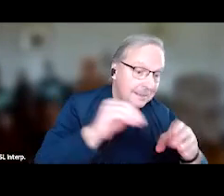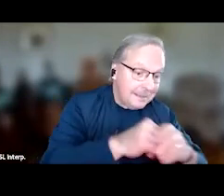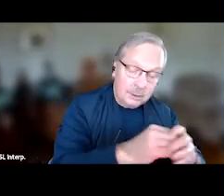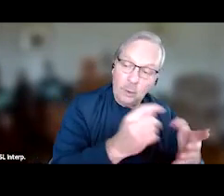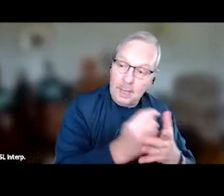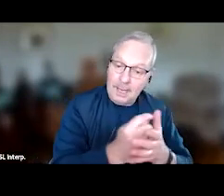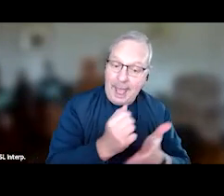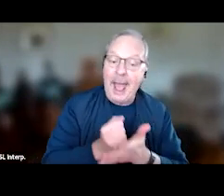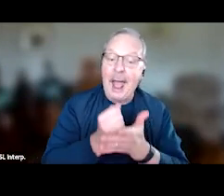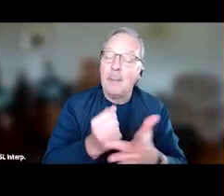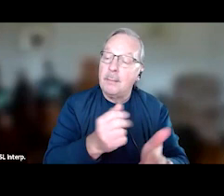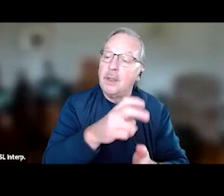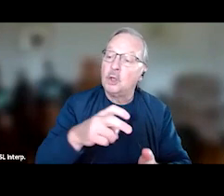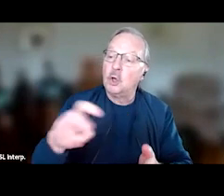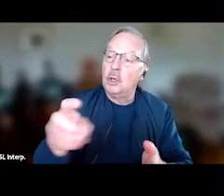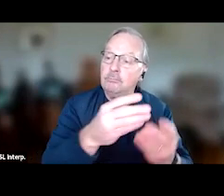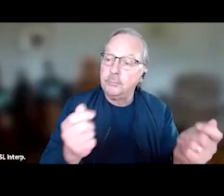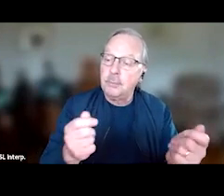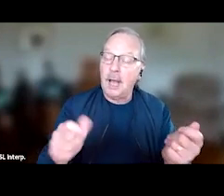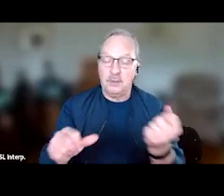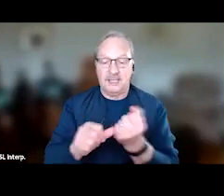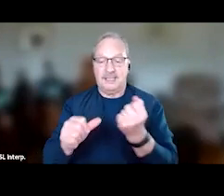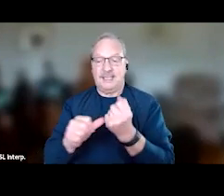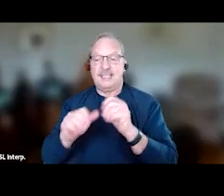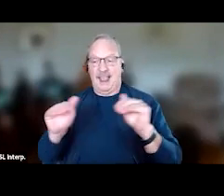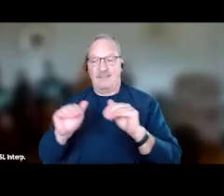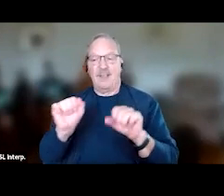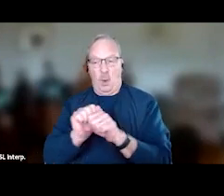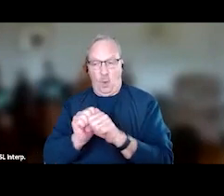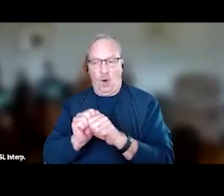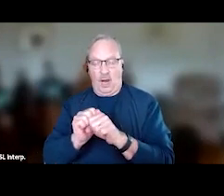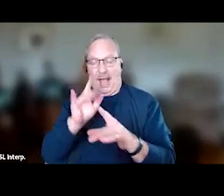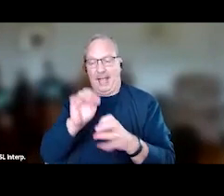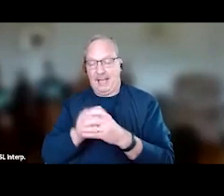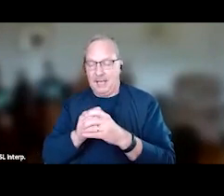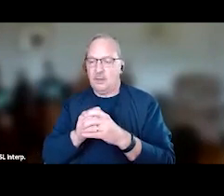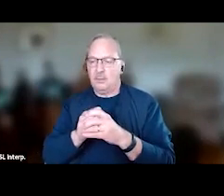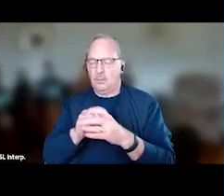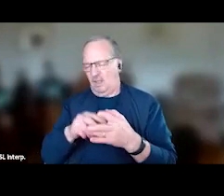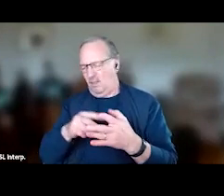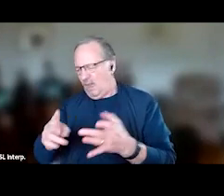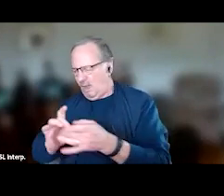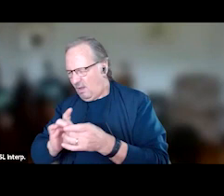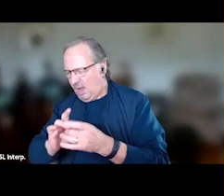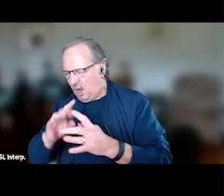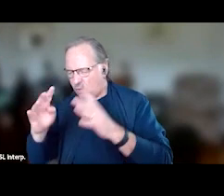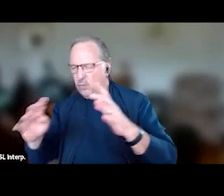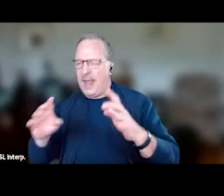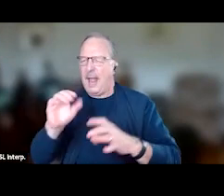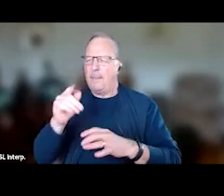I work at a systems level. I engage, cultivate, build relationships, and create capacity building opportunities